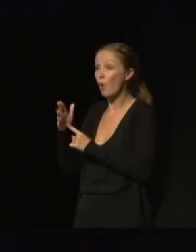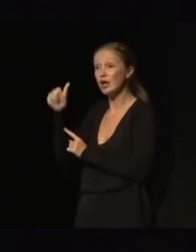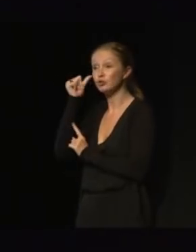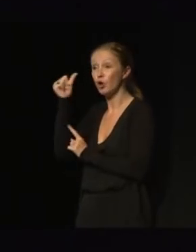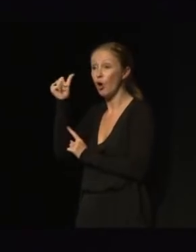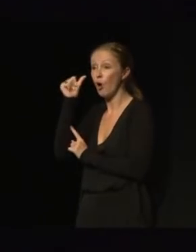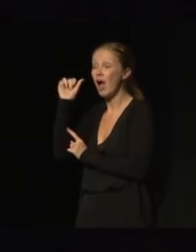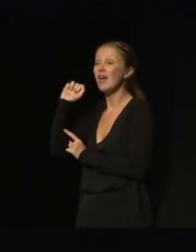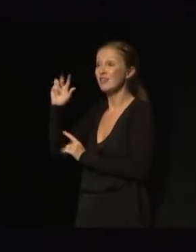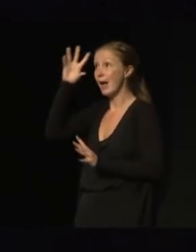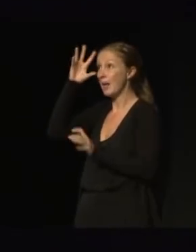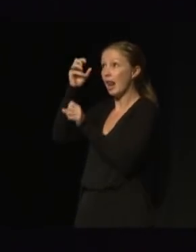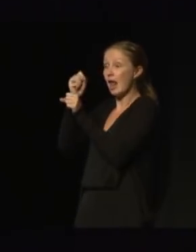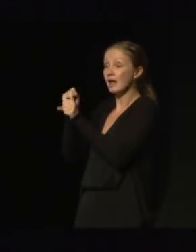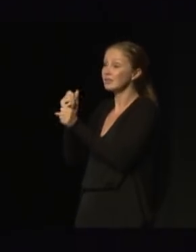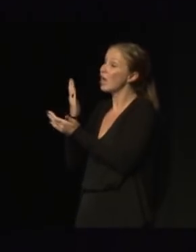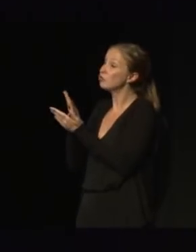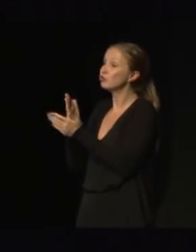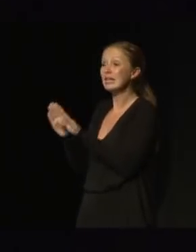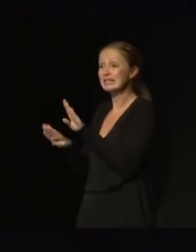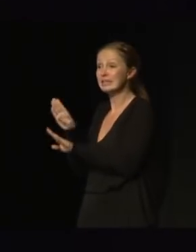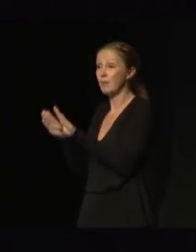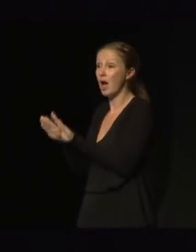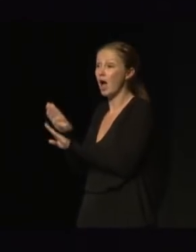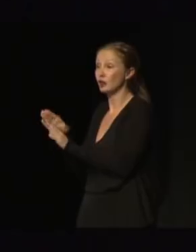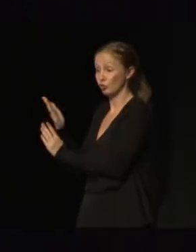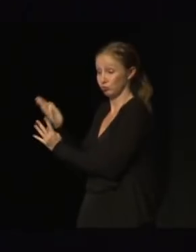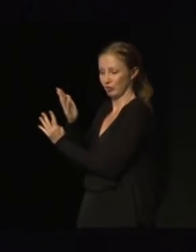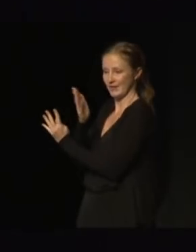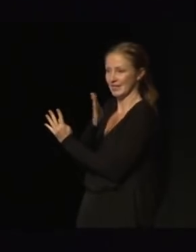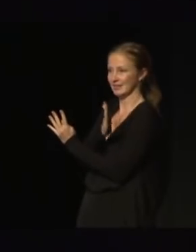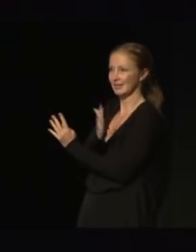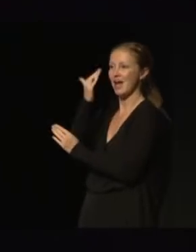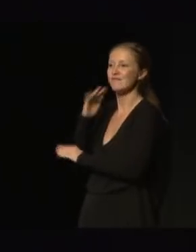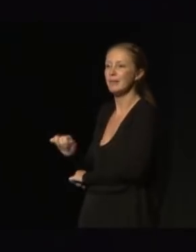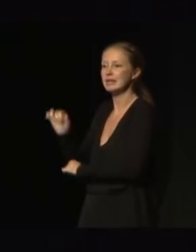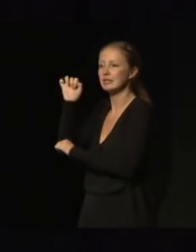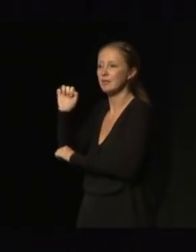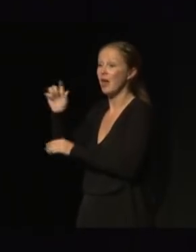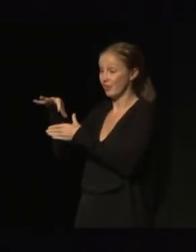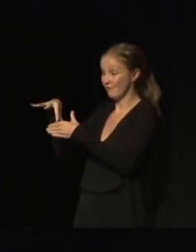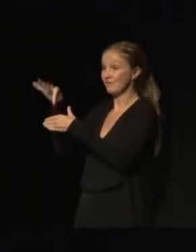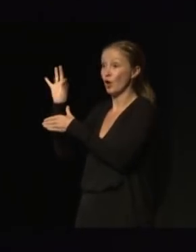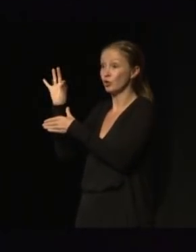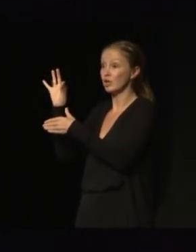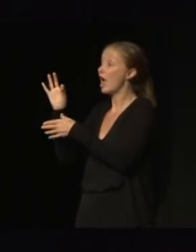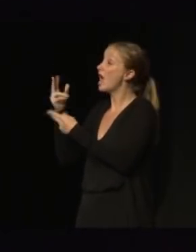from the earlier feminist foremothers. The kind of vote they're talking about is still a vote for women on the same terms as men.